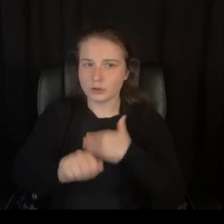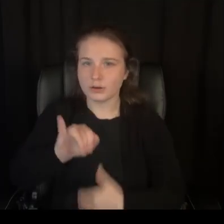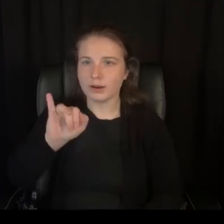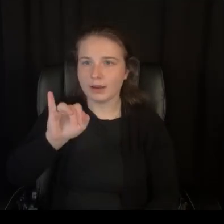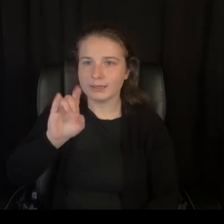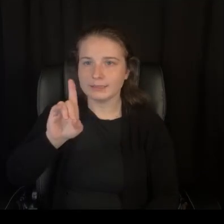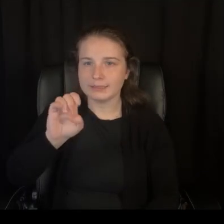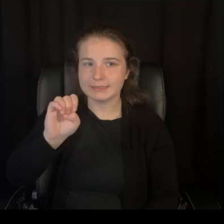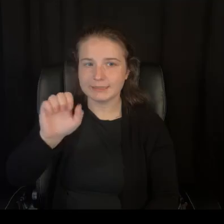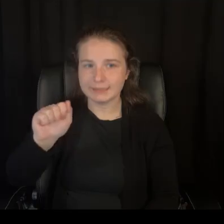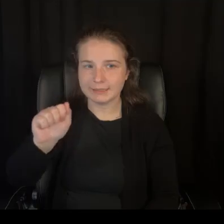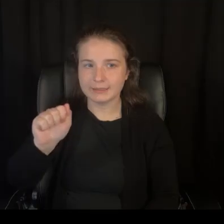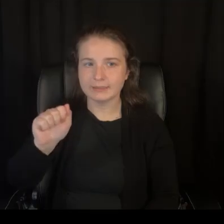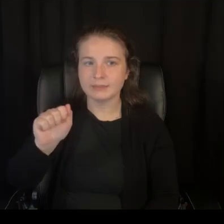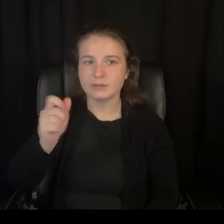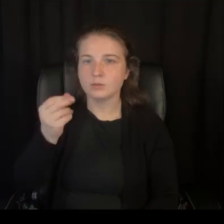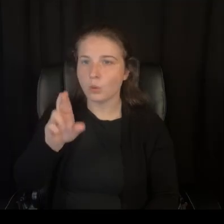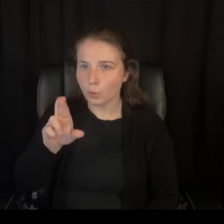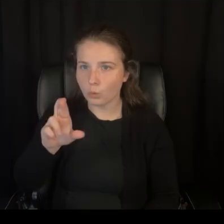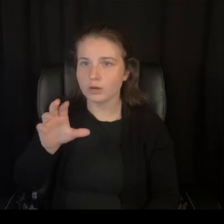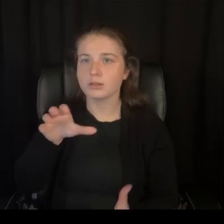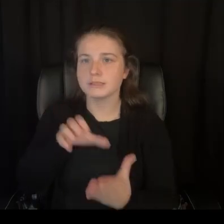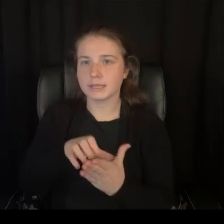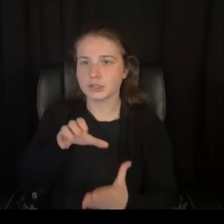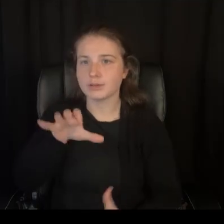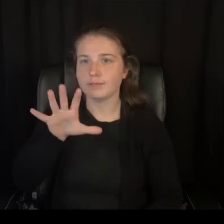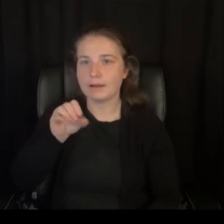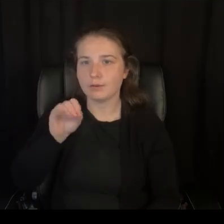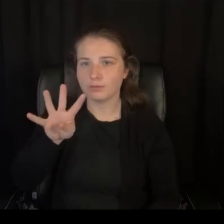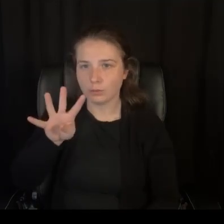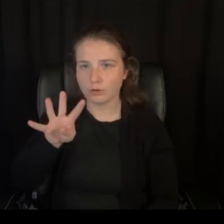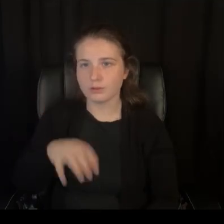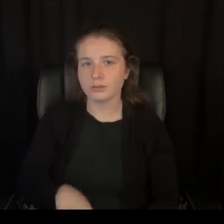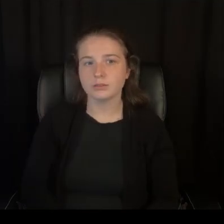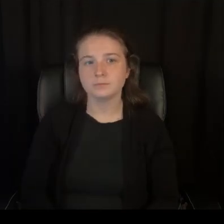Individuals with Disabilities Education Act at EEA or Section 504.